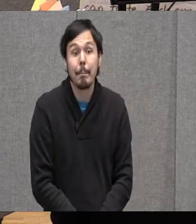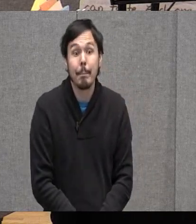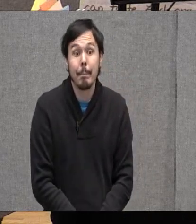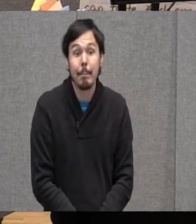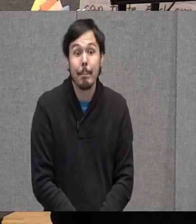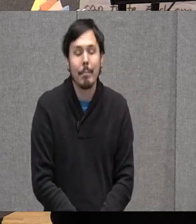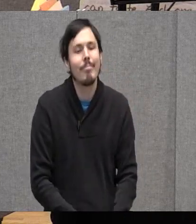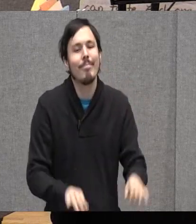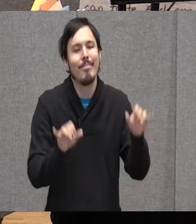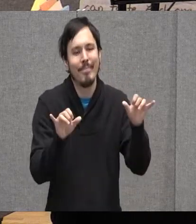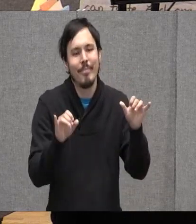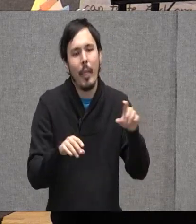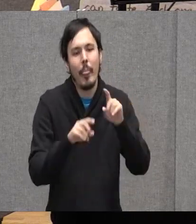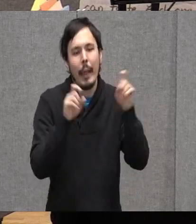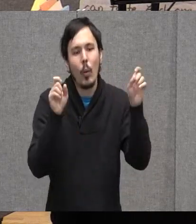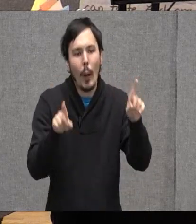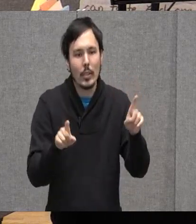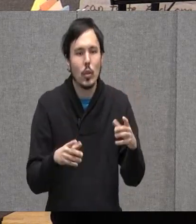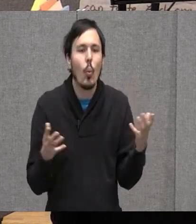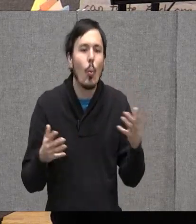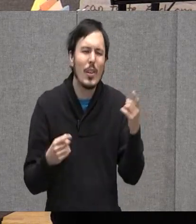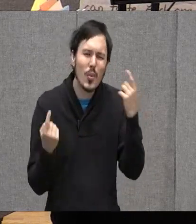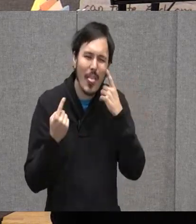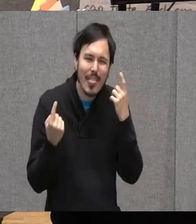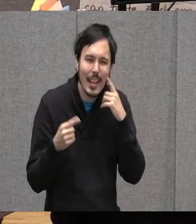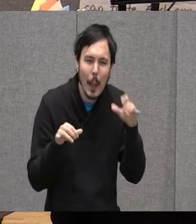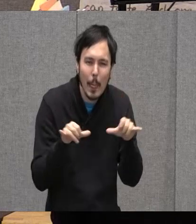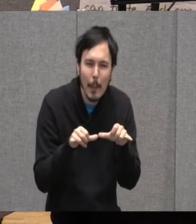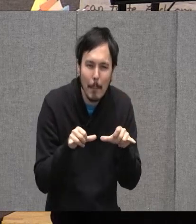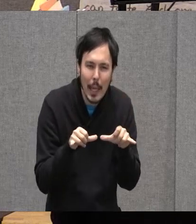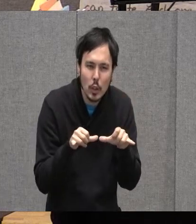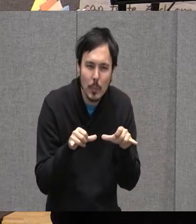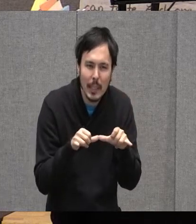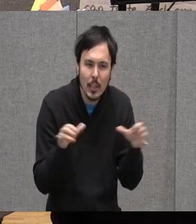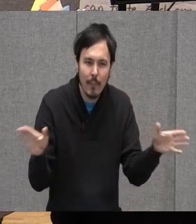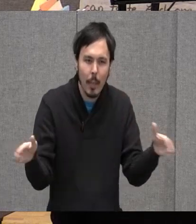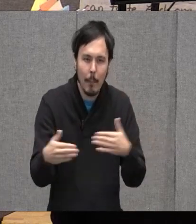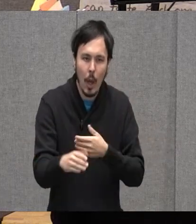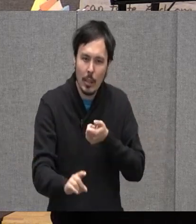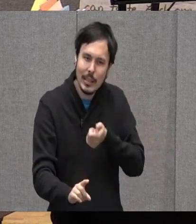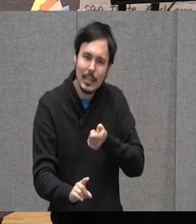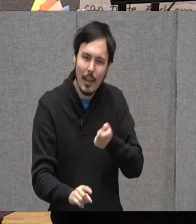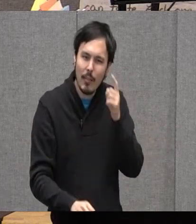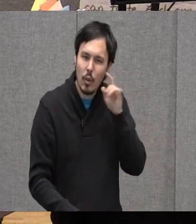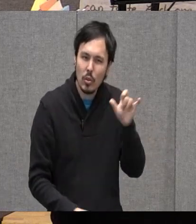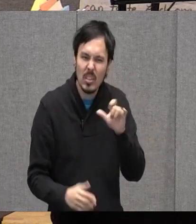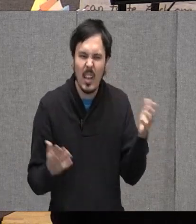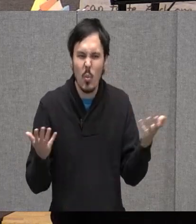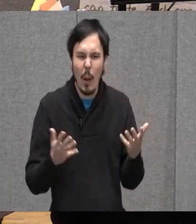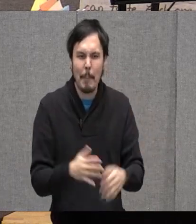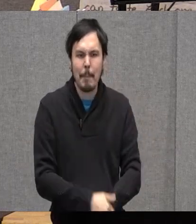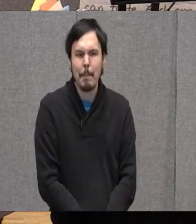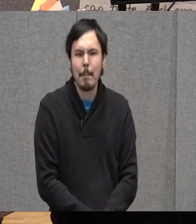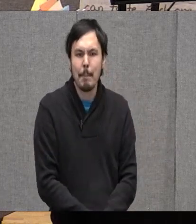Ah, our question. What do you think the measurements of the box will be? So, what are the measurements of the box?